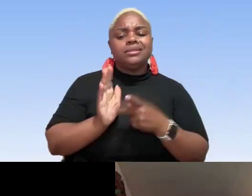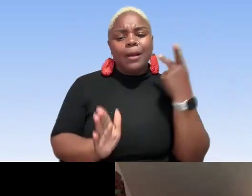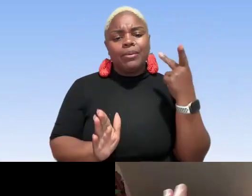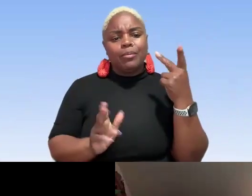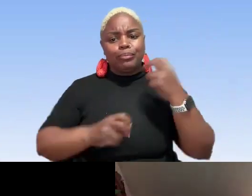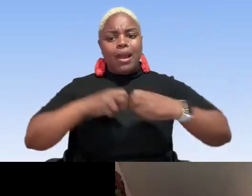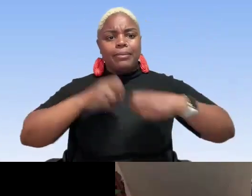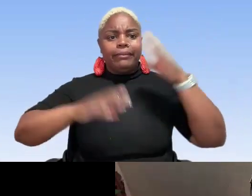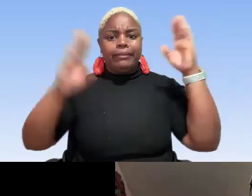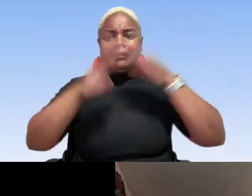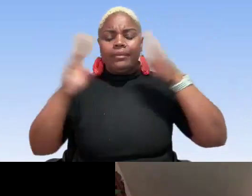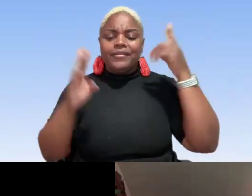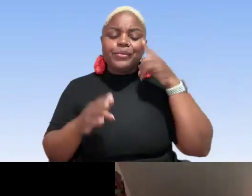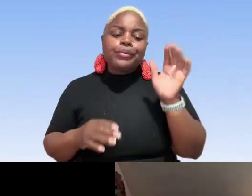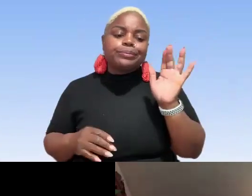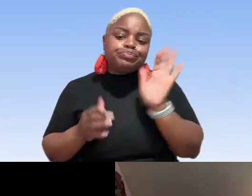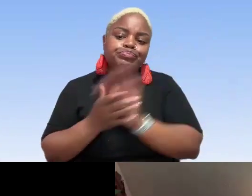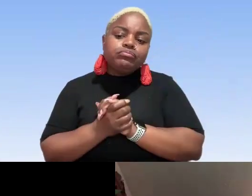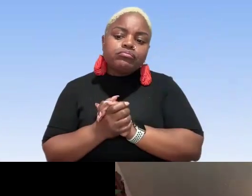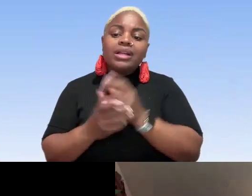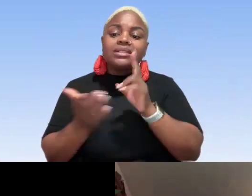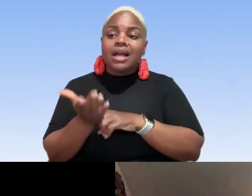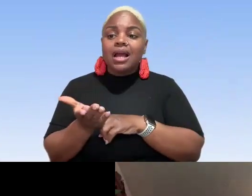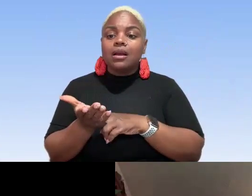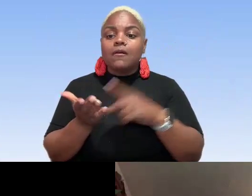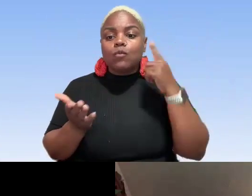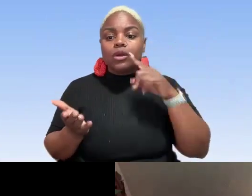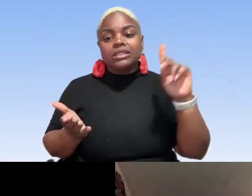if you take on the diagnoses and the labels of disability, then when your kid does act